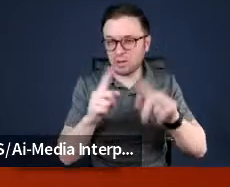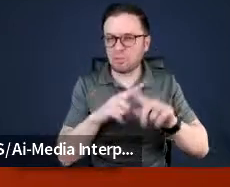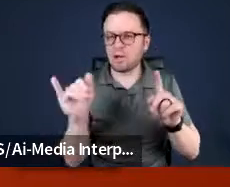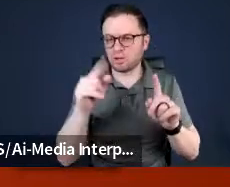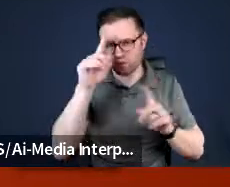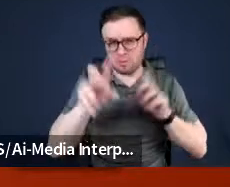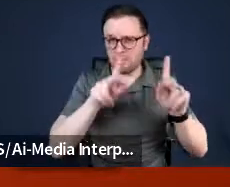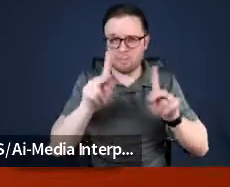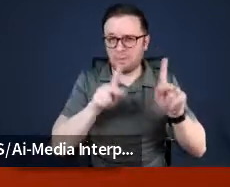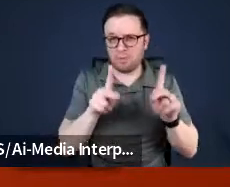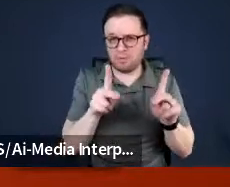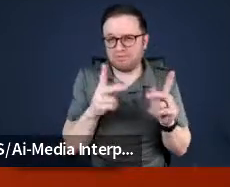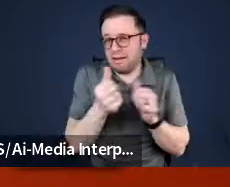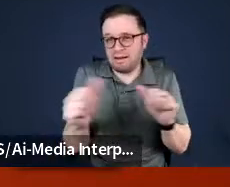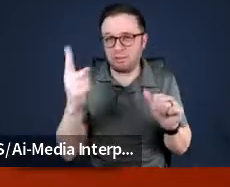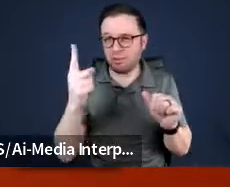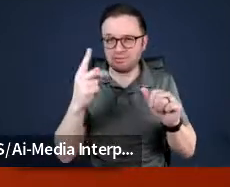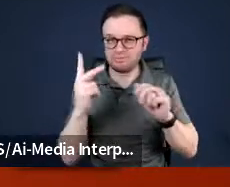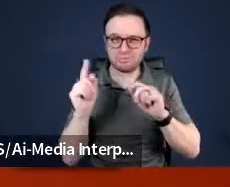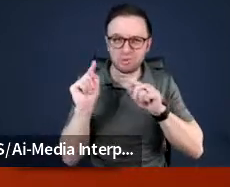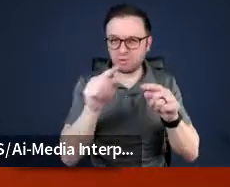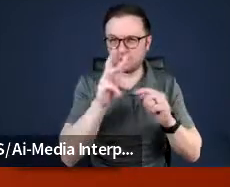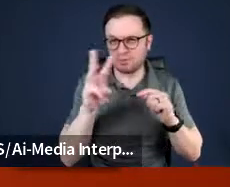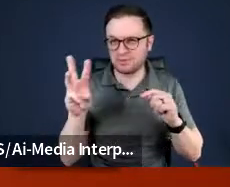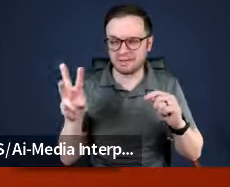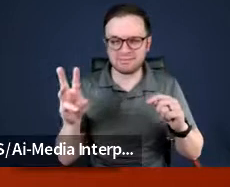navigate and don't have to jump over